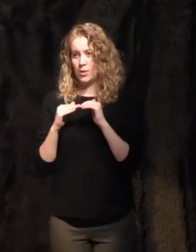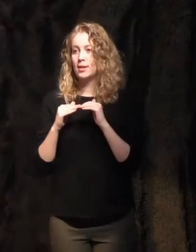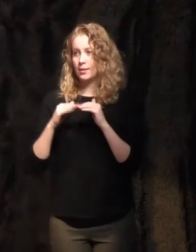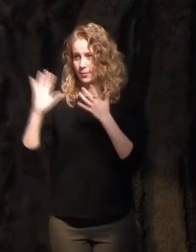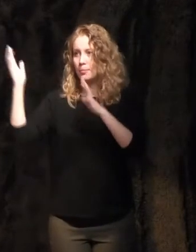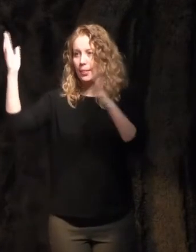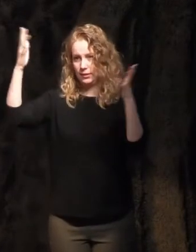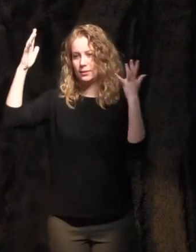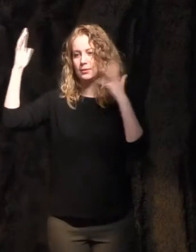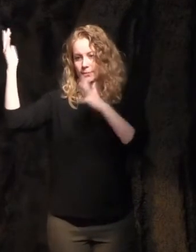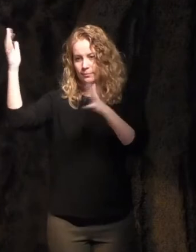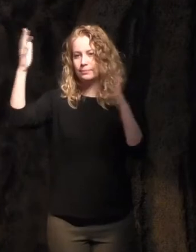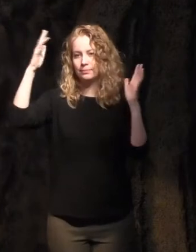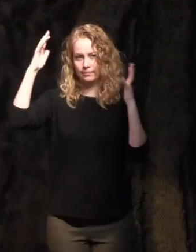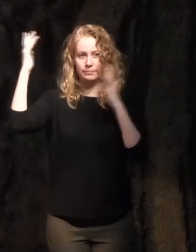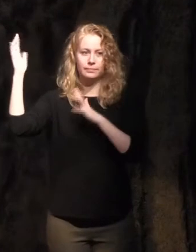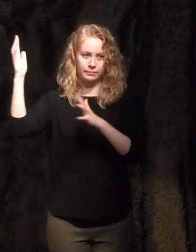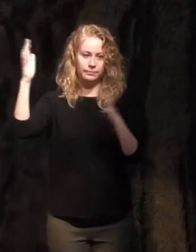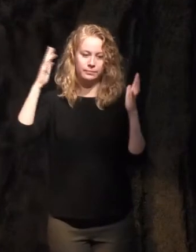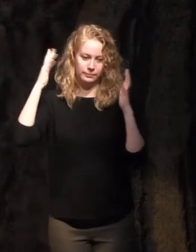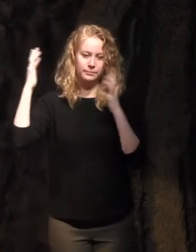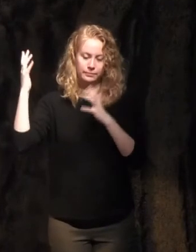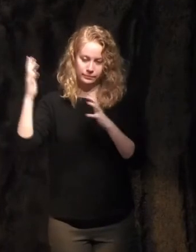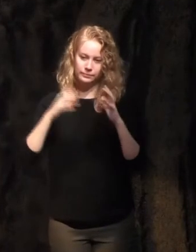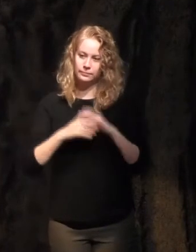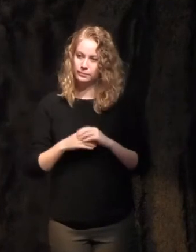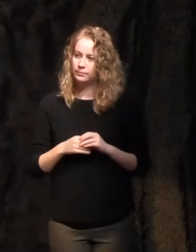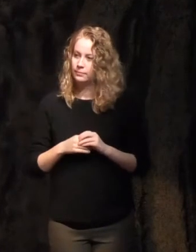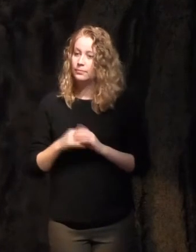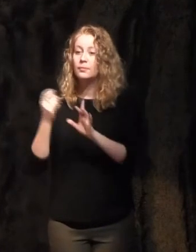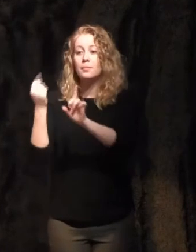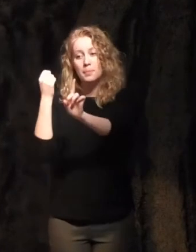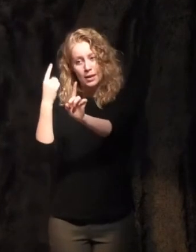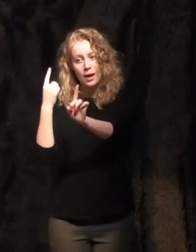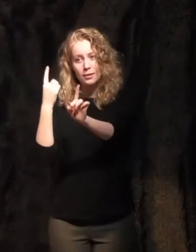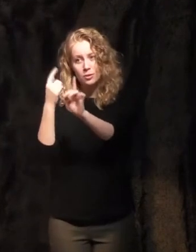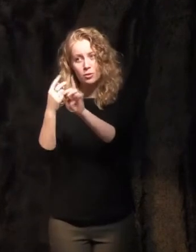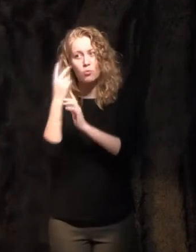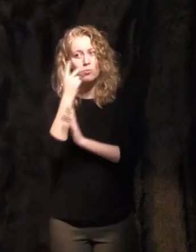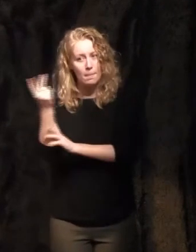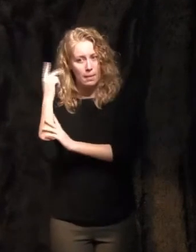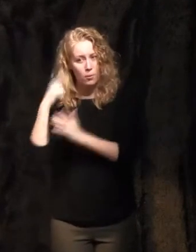Please. (Audience applauding) That's right. 'Cause let's remember what Mallory said